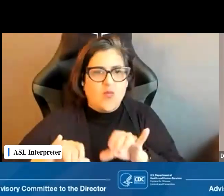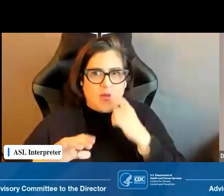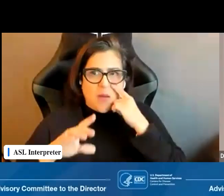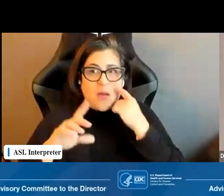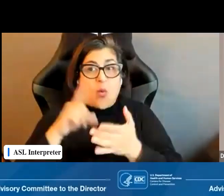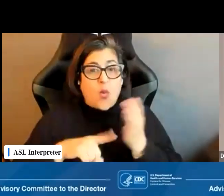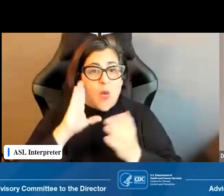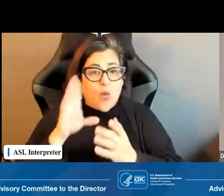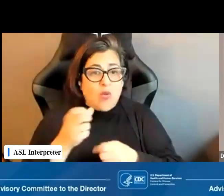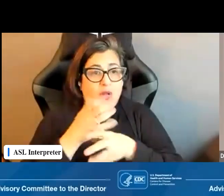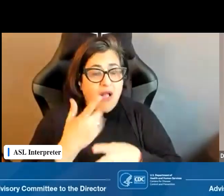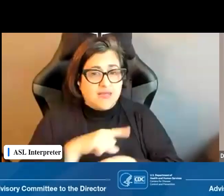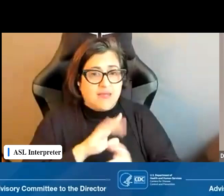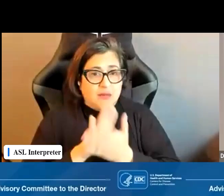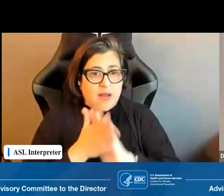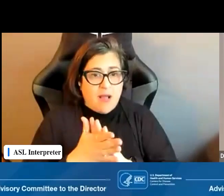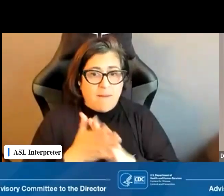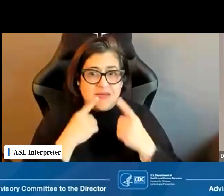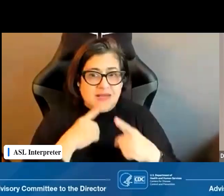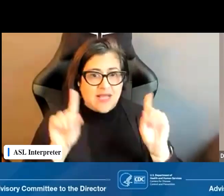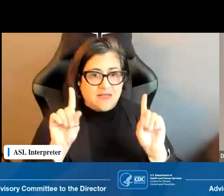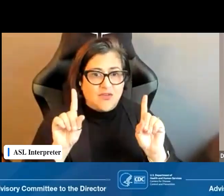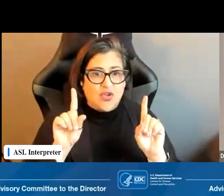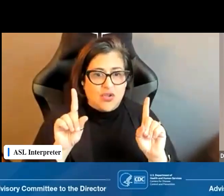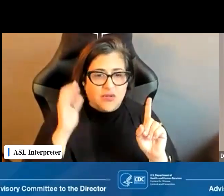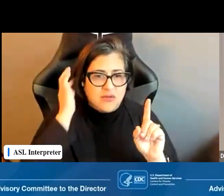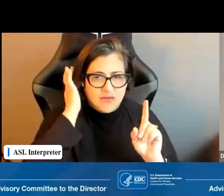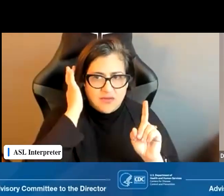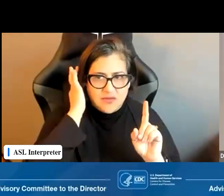to be successful is the degree to which we can work with state and local jurisdictions